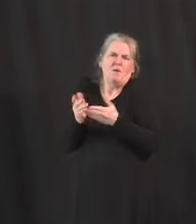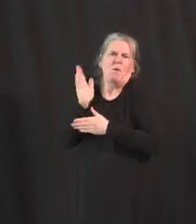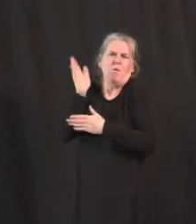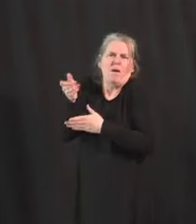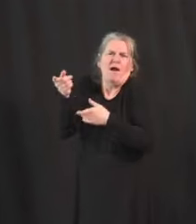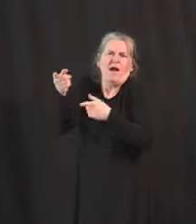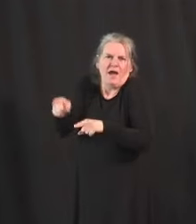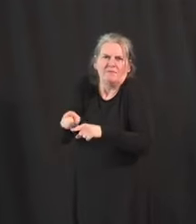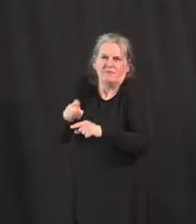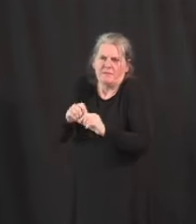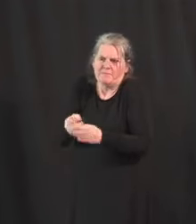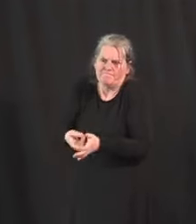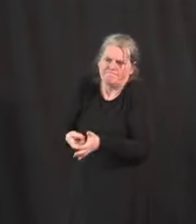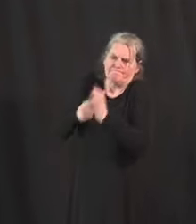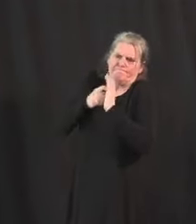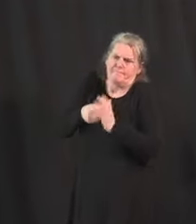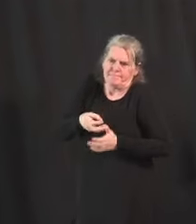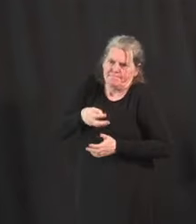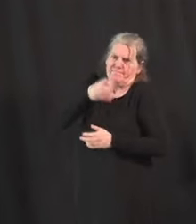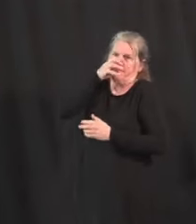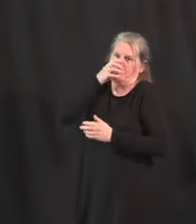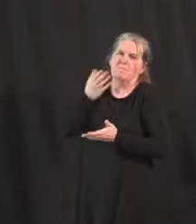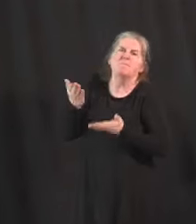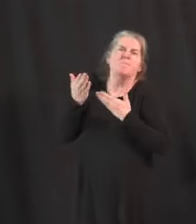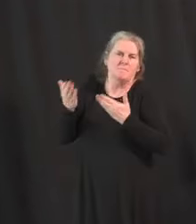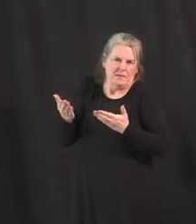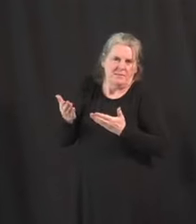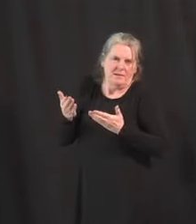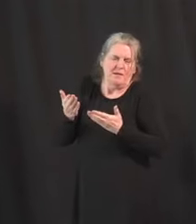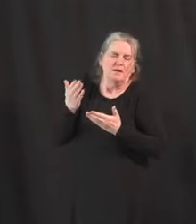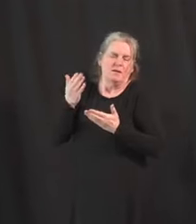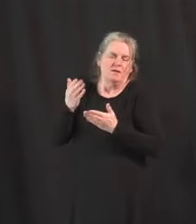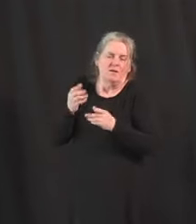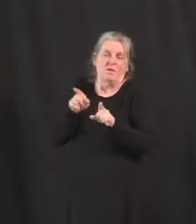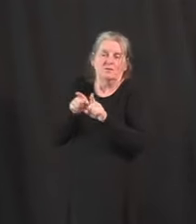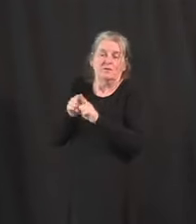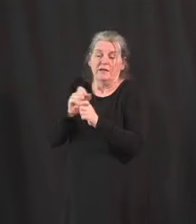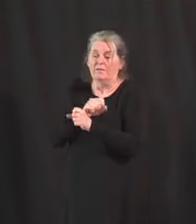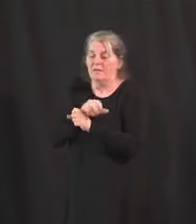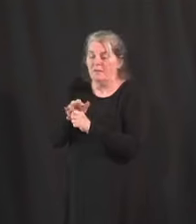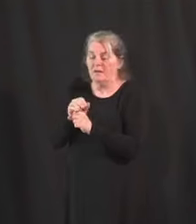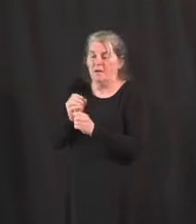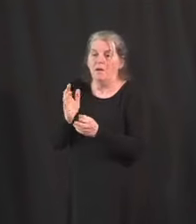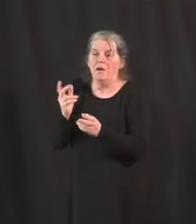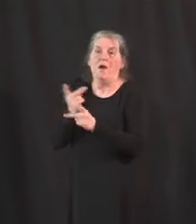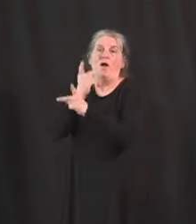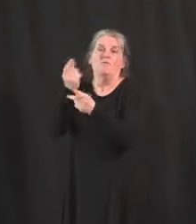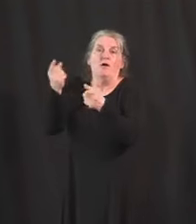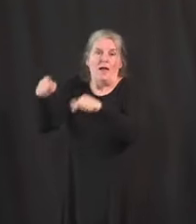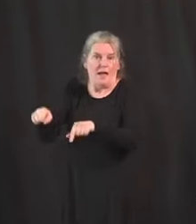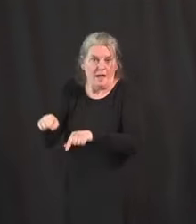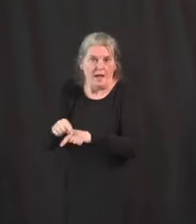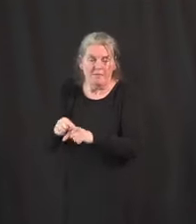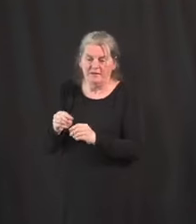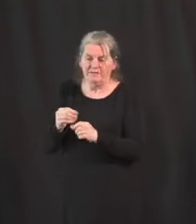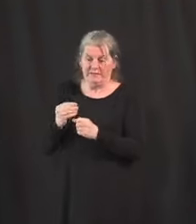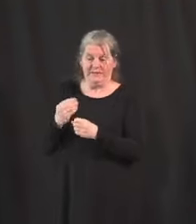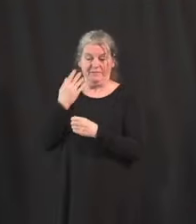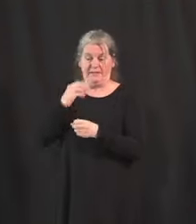IMPERATIVE IF WE WERE IN A DIFFERENT PHASE OF OUR PANDEMIC. FOR INSTANCE, IF WE WERE SEEING COMMUNITY SPREAD, THAT MIGHT